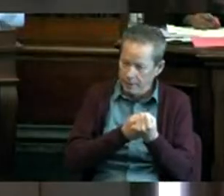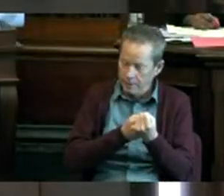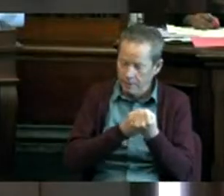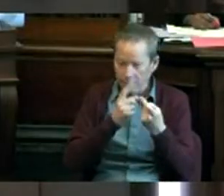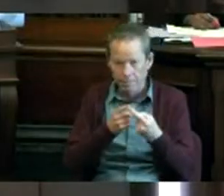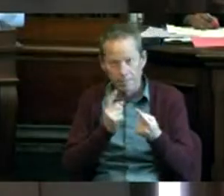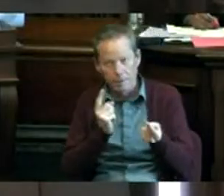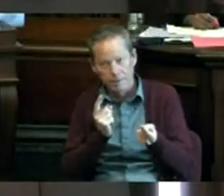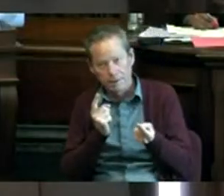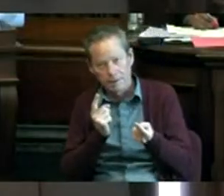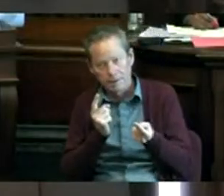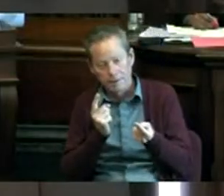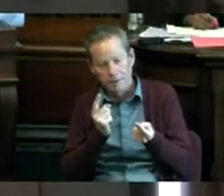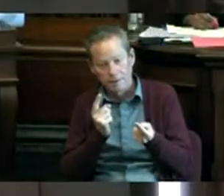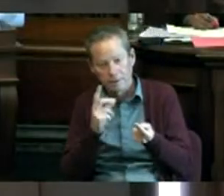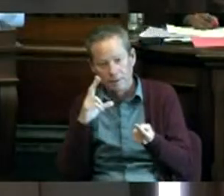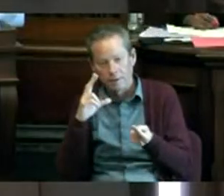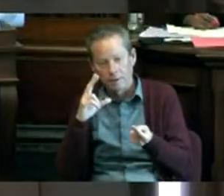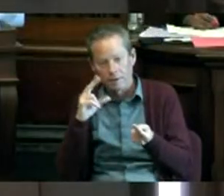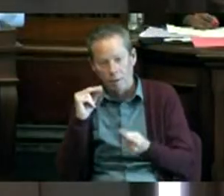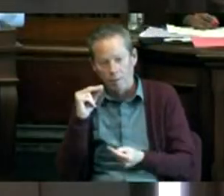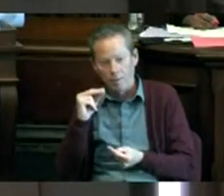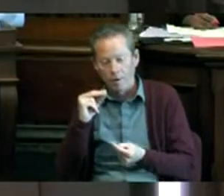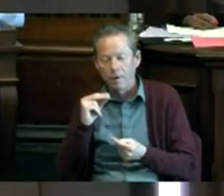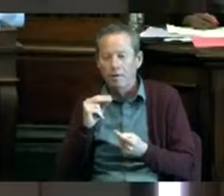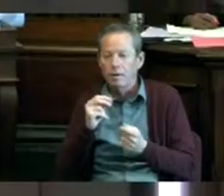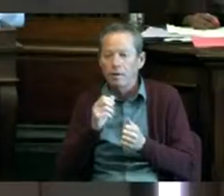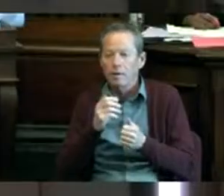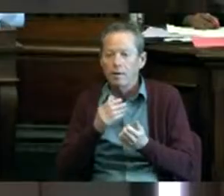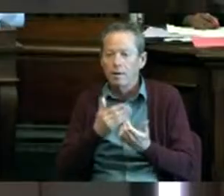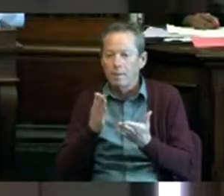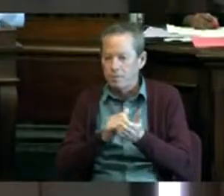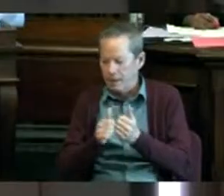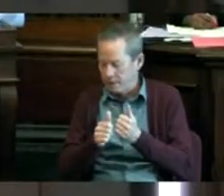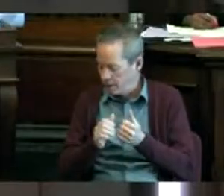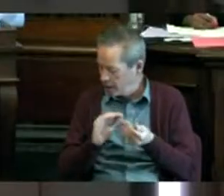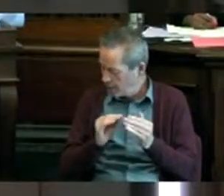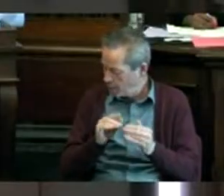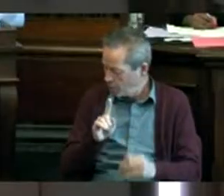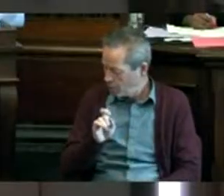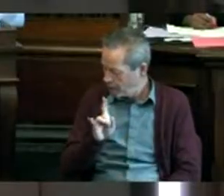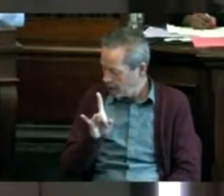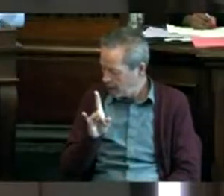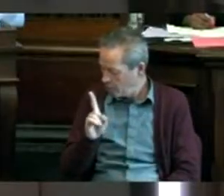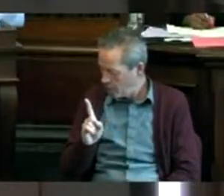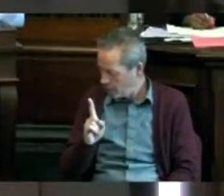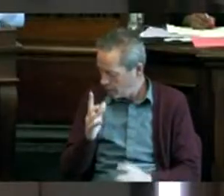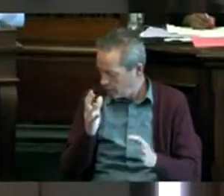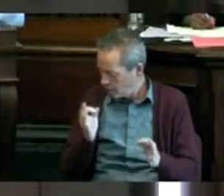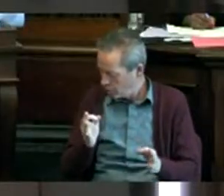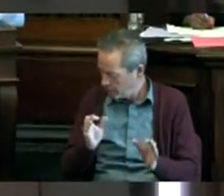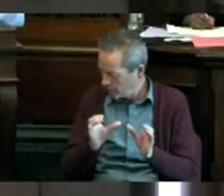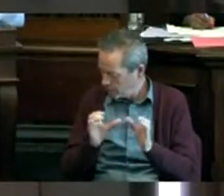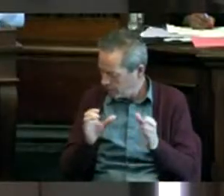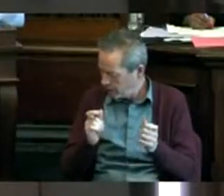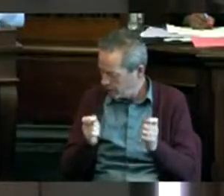Move it. Moved and seconded. All in favor, please say aye. Aye.